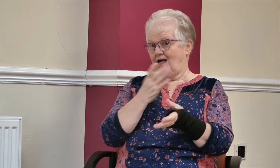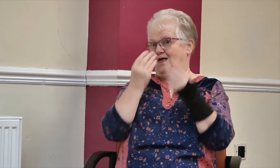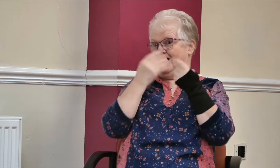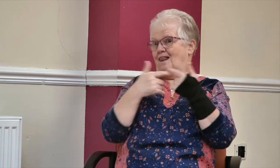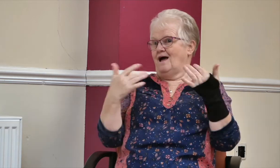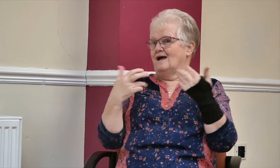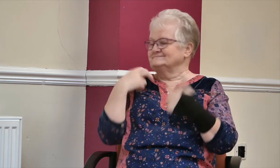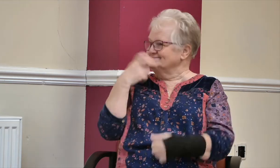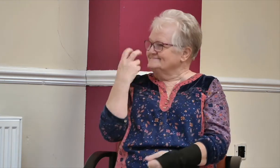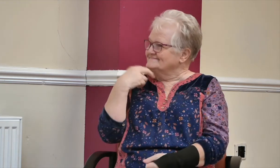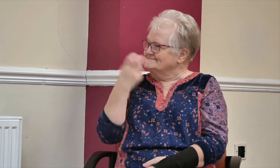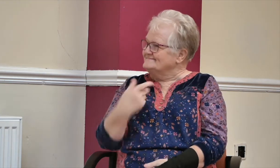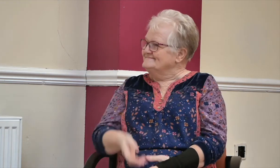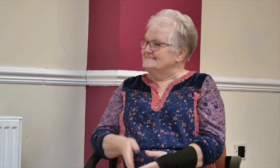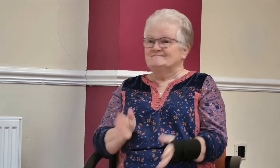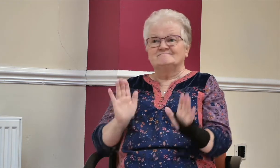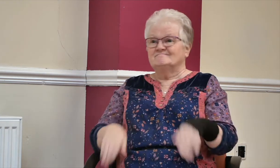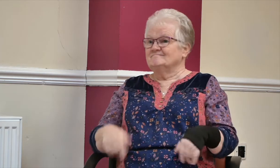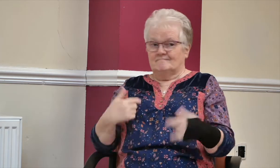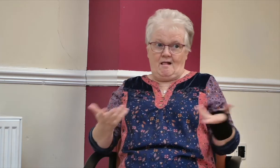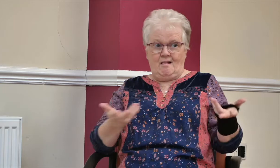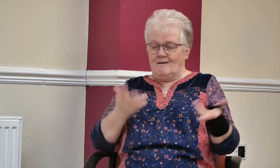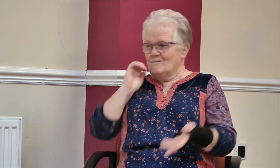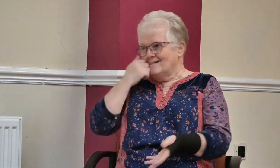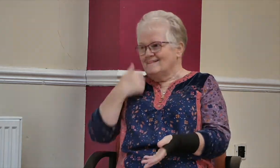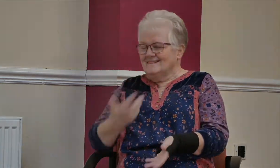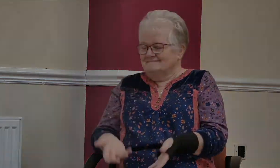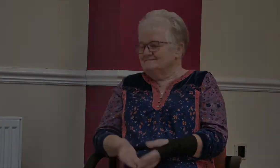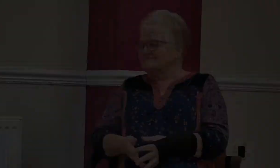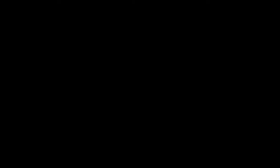because I learned a lot from lipreading. Who knows where I'd been without it!